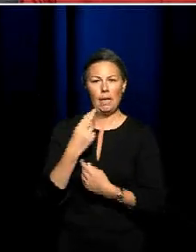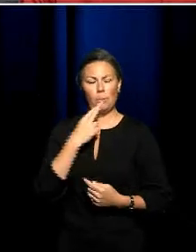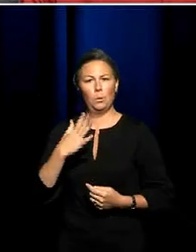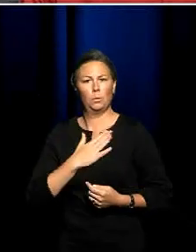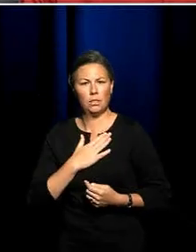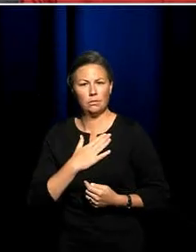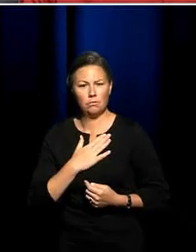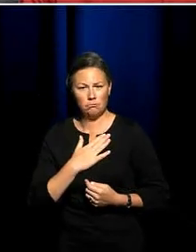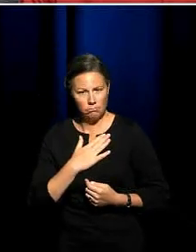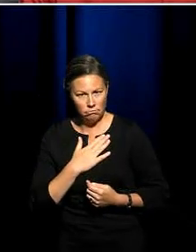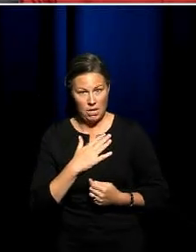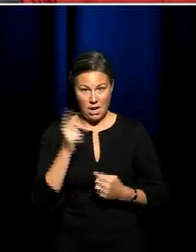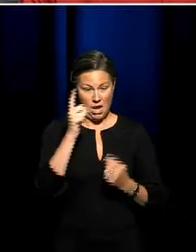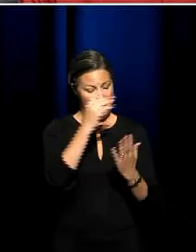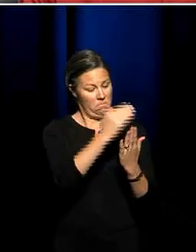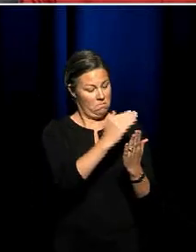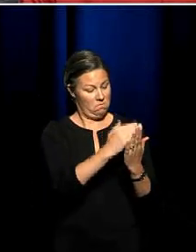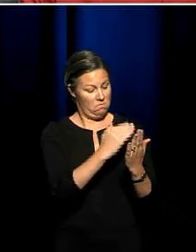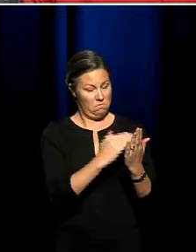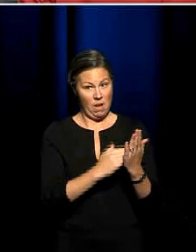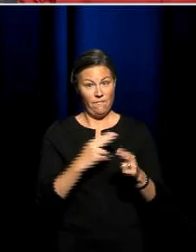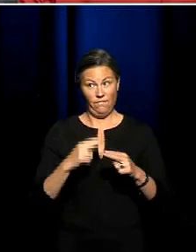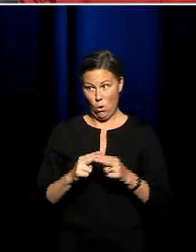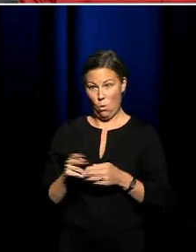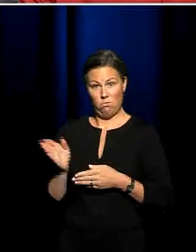of Reference for the Royal Commission were finalised after a public